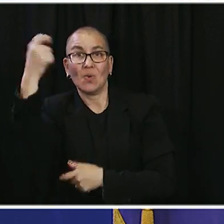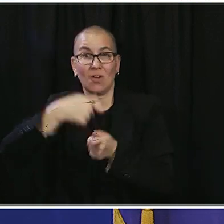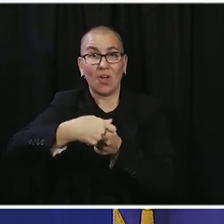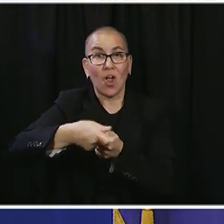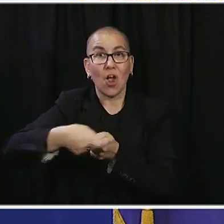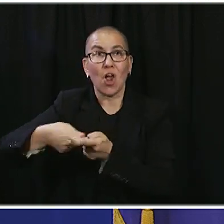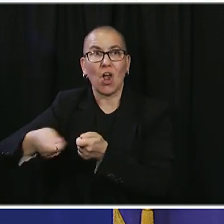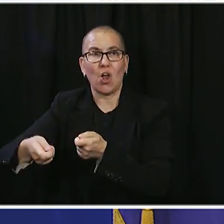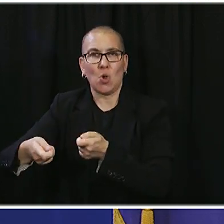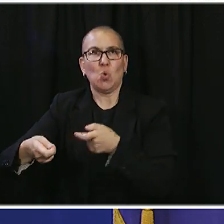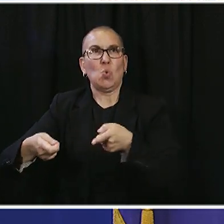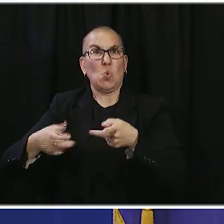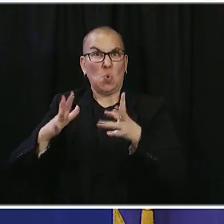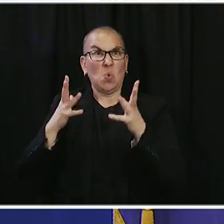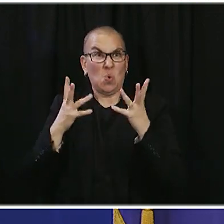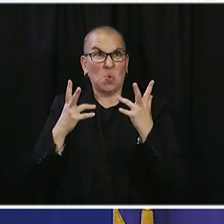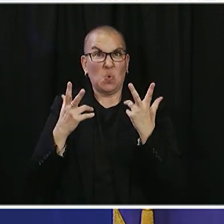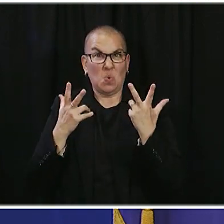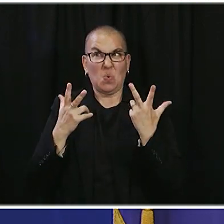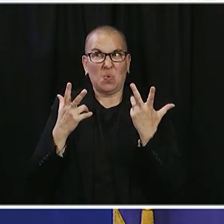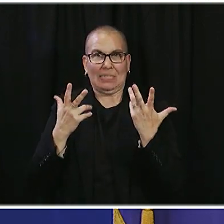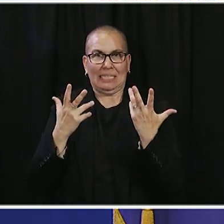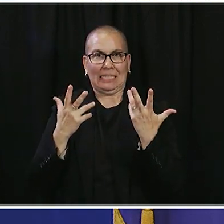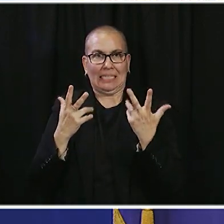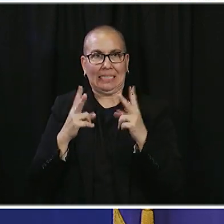AND WHAT CAN YOU DO IN A CASINO, BECAUSE OBVIOUSLY THOSE WOULD BE